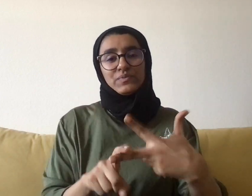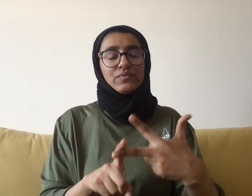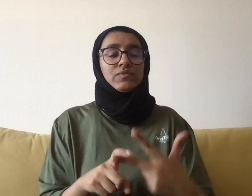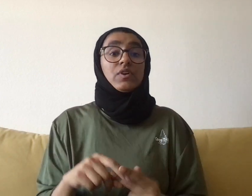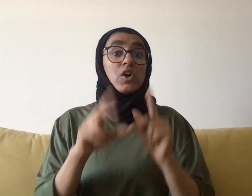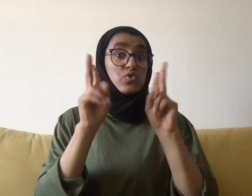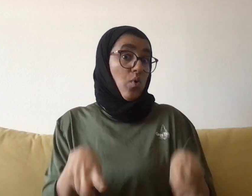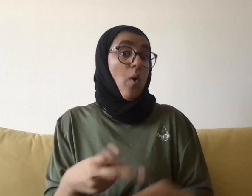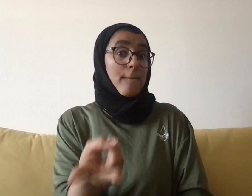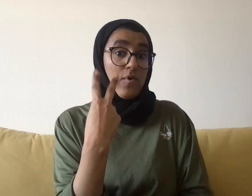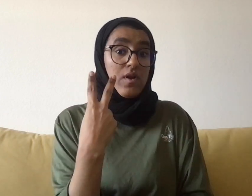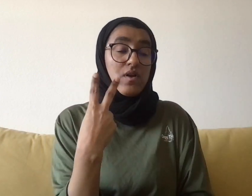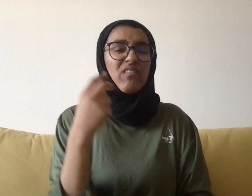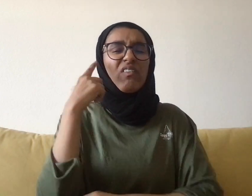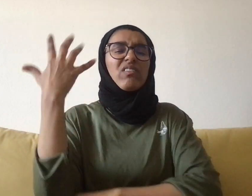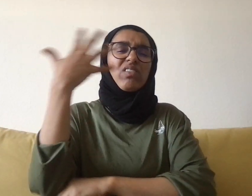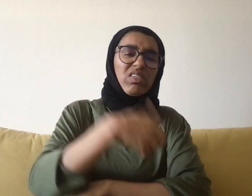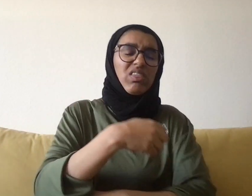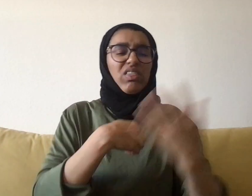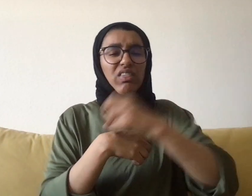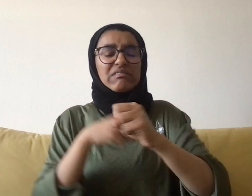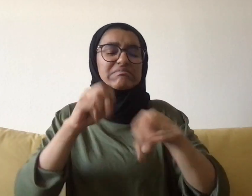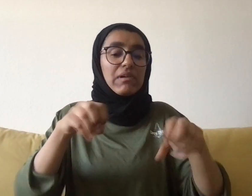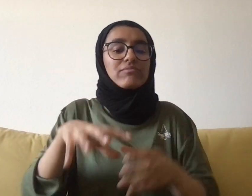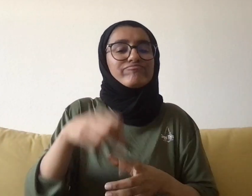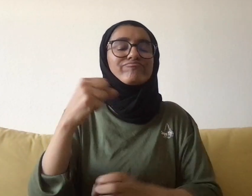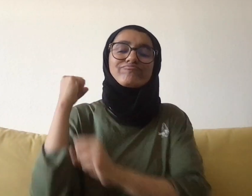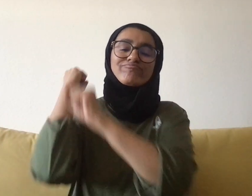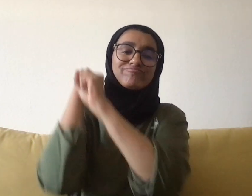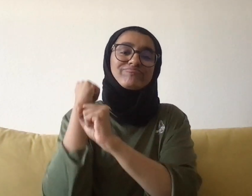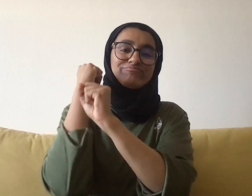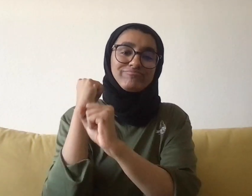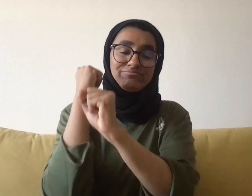The third picture is two people carrying a log on their shoulders.